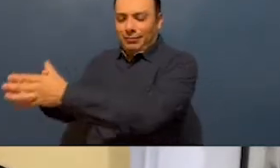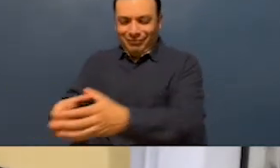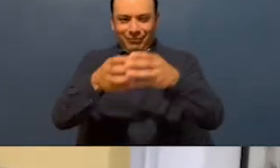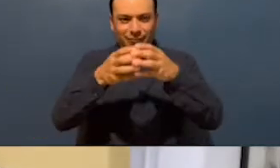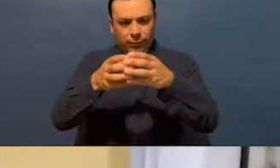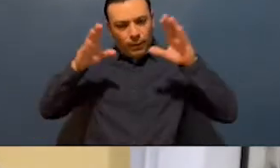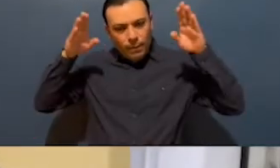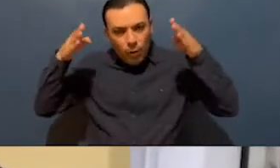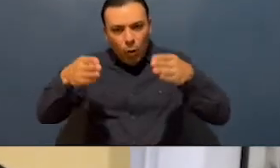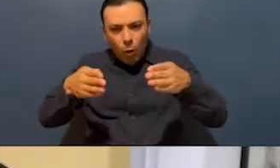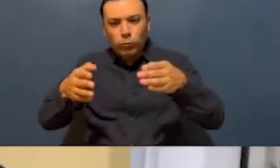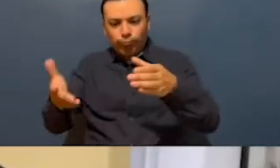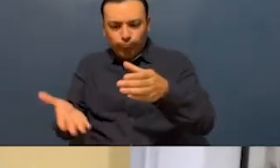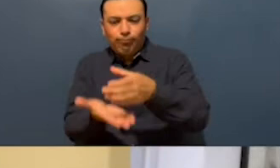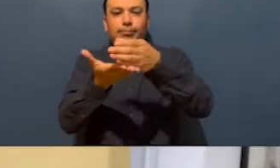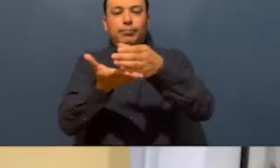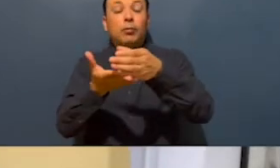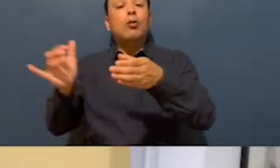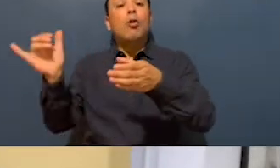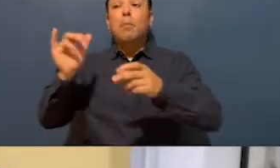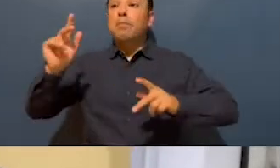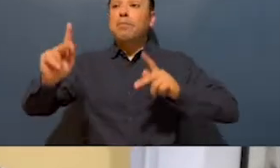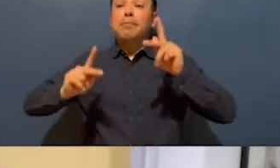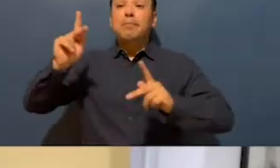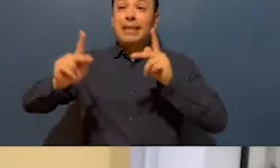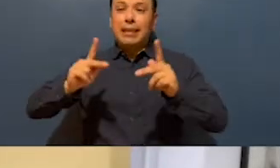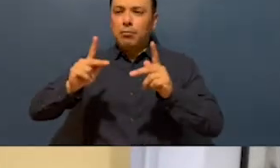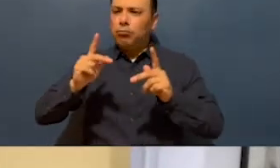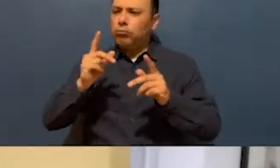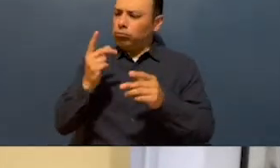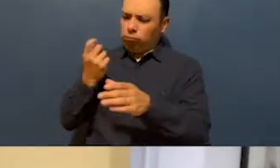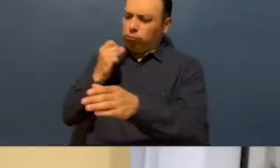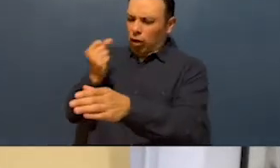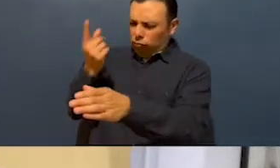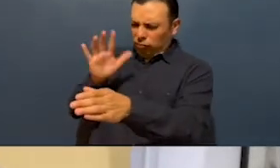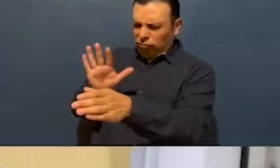understanding of what intersectionality means and the different struggles that